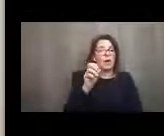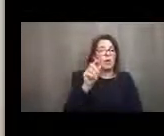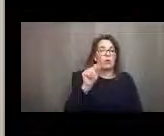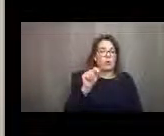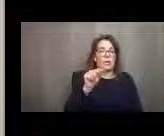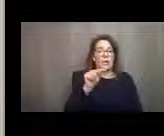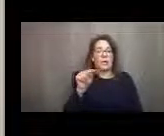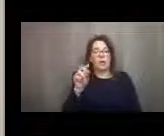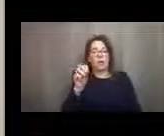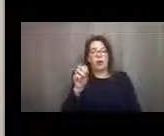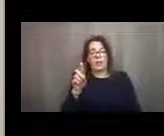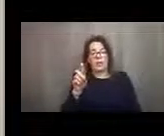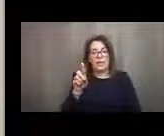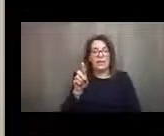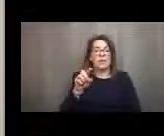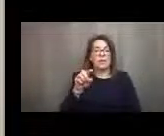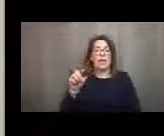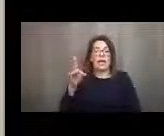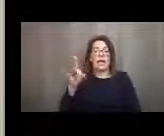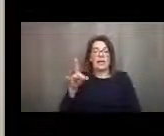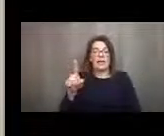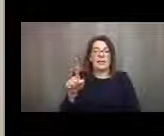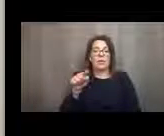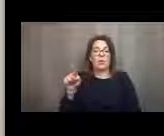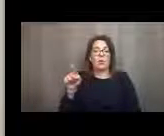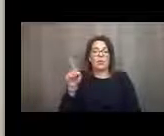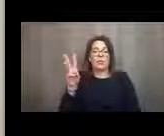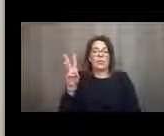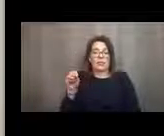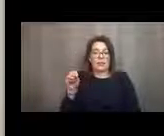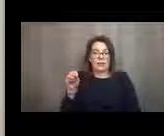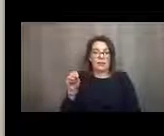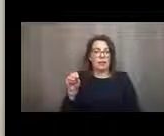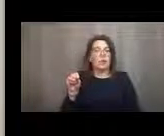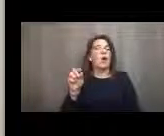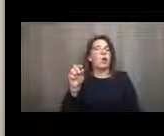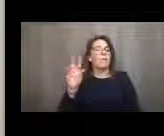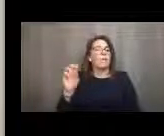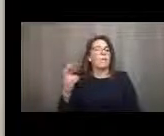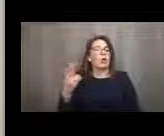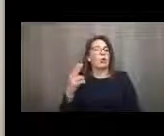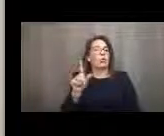on March 30th of 2018, and we also published an FAQ to address this.